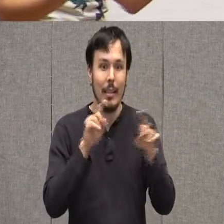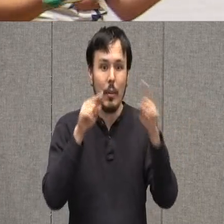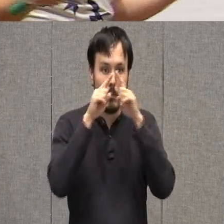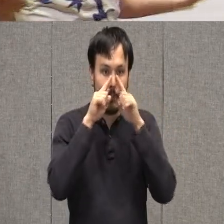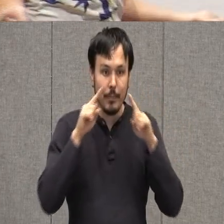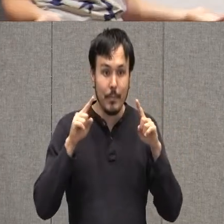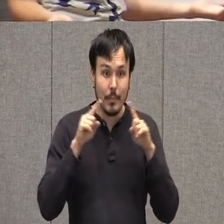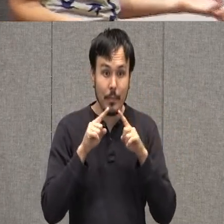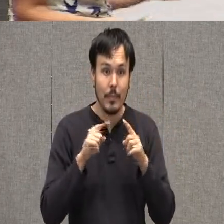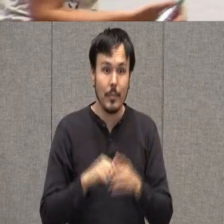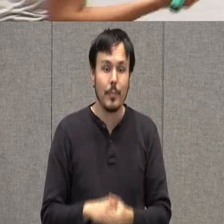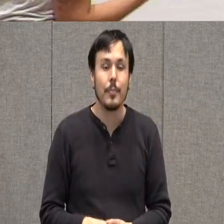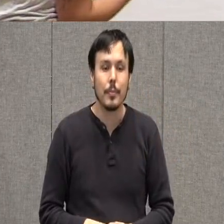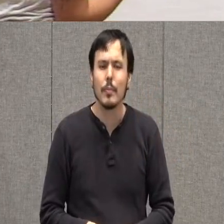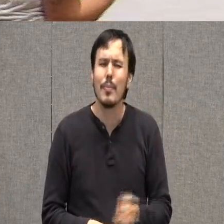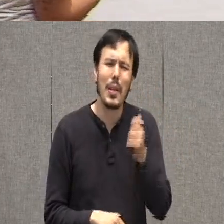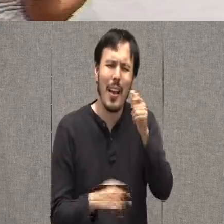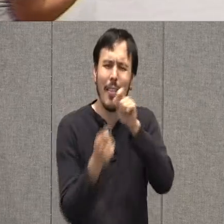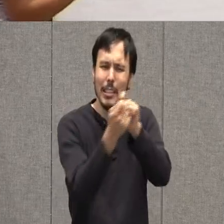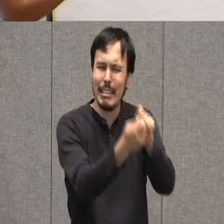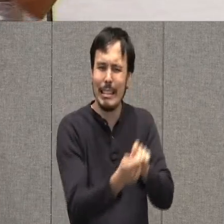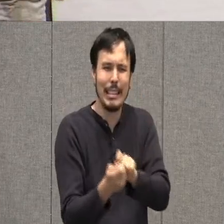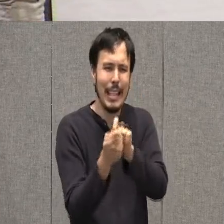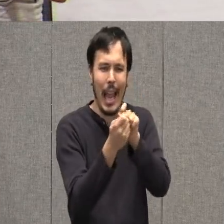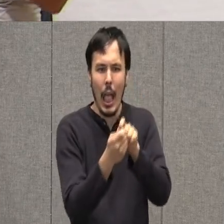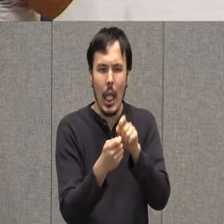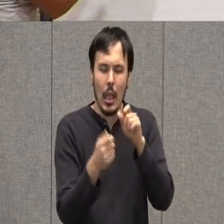Again, you can get as detailed as you want, but I find to show the nose,